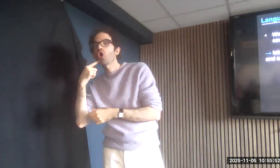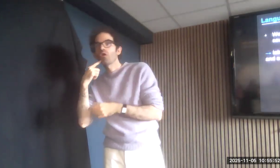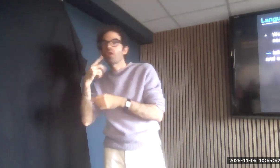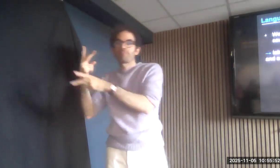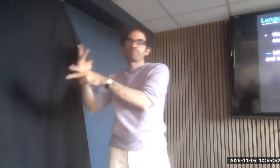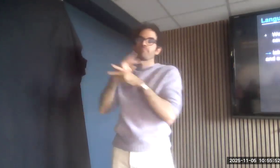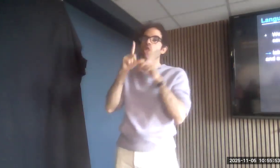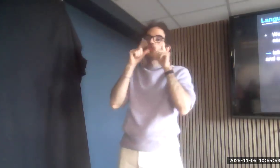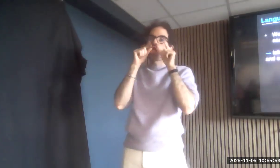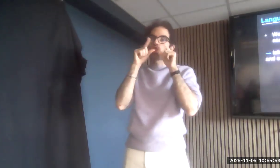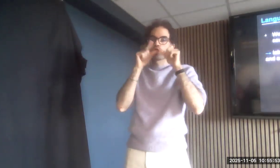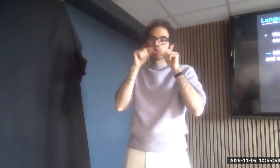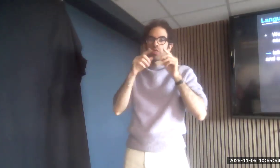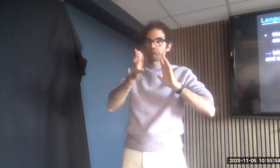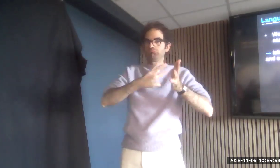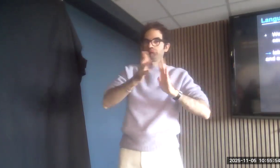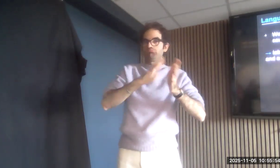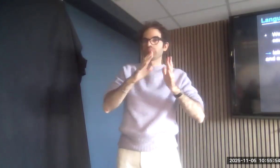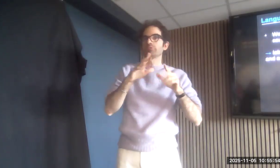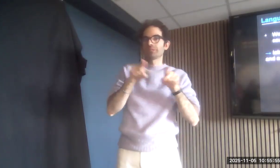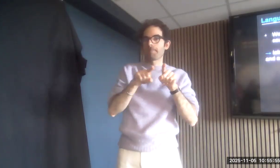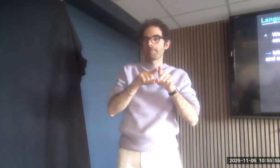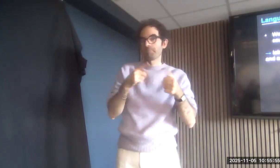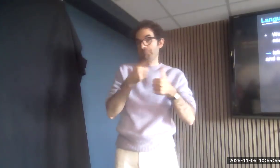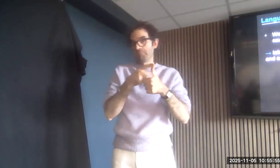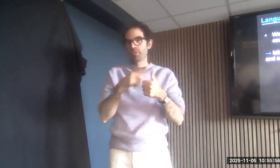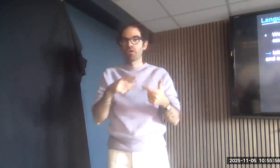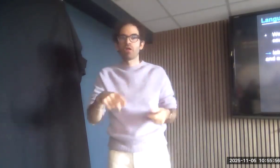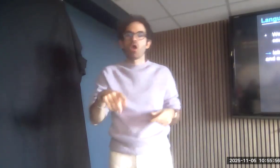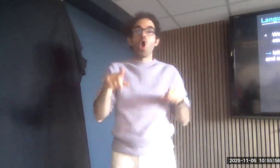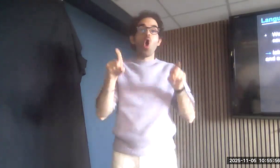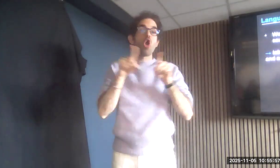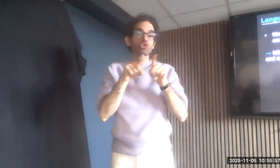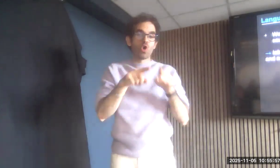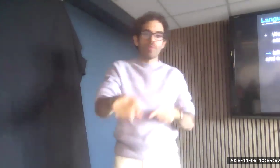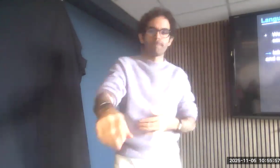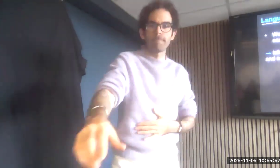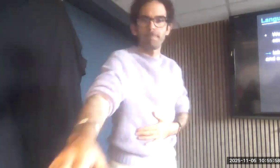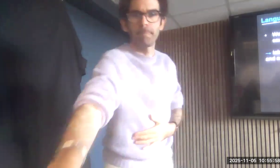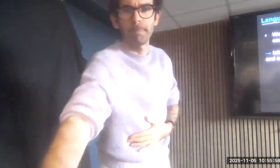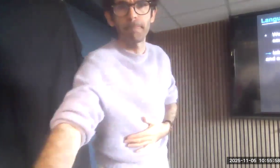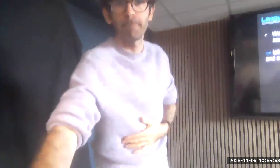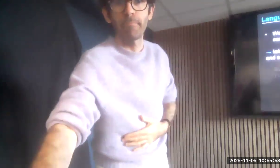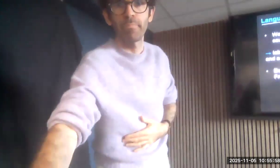DONNER in French. And we can see that the usage is fairly similar